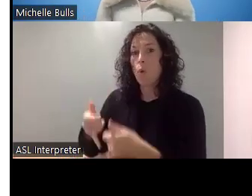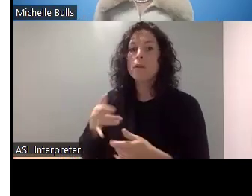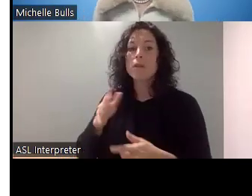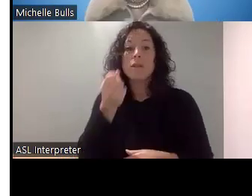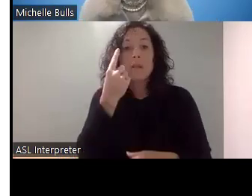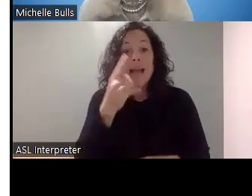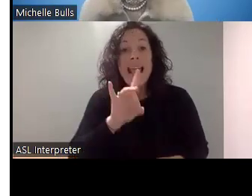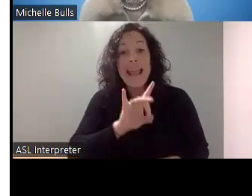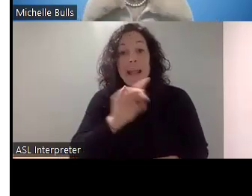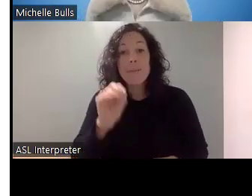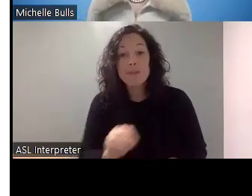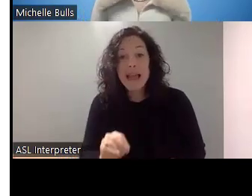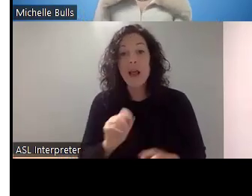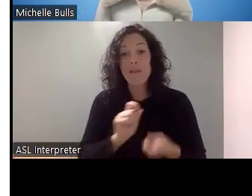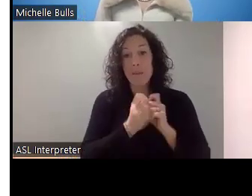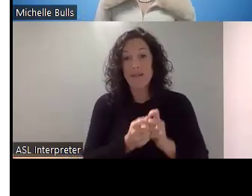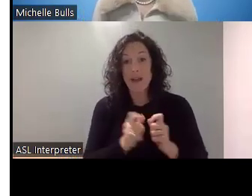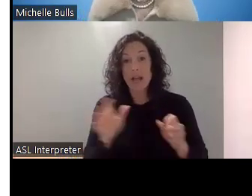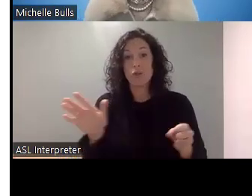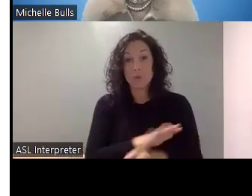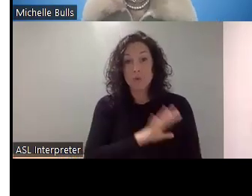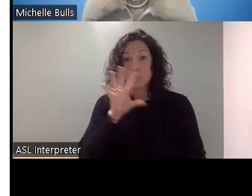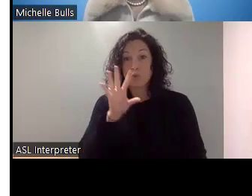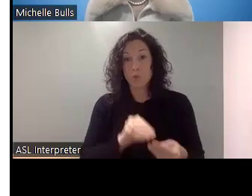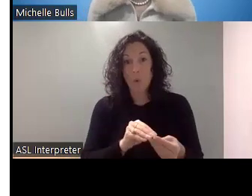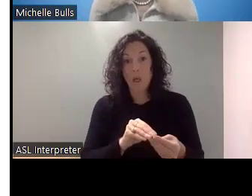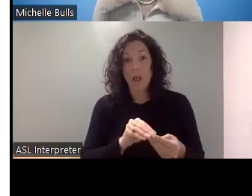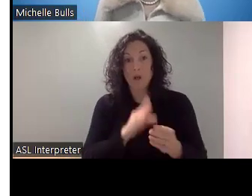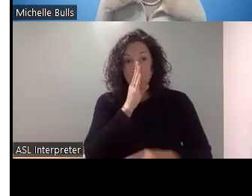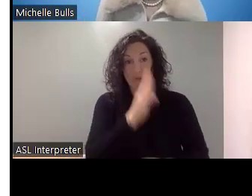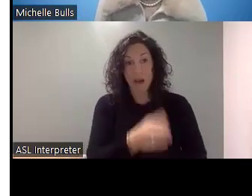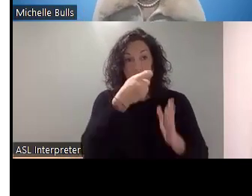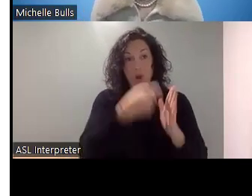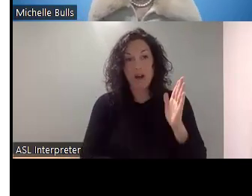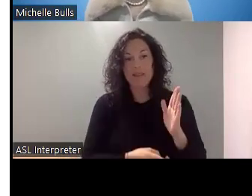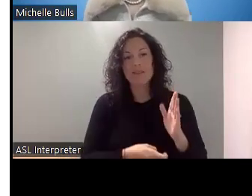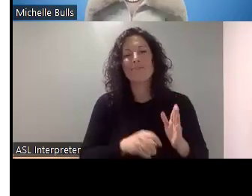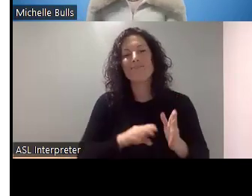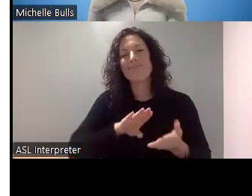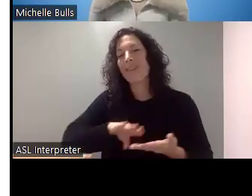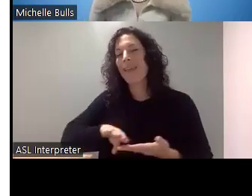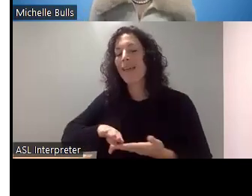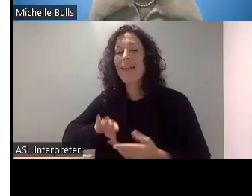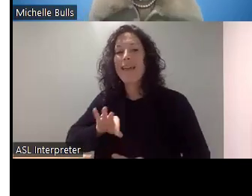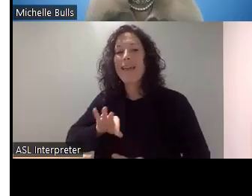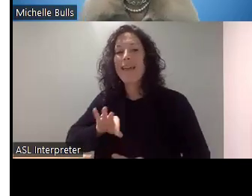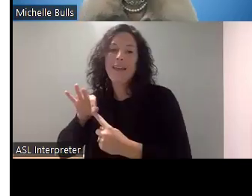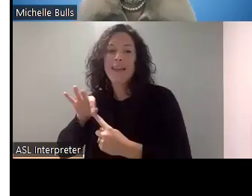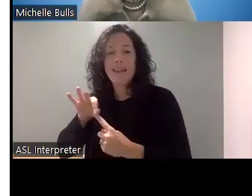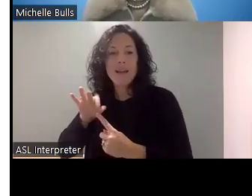direct costs exclusive of the tuition and related fees, direct expenditures for equipment